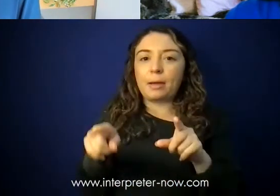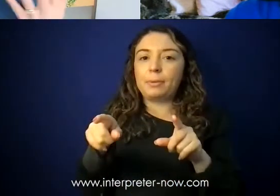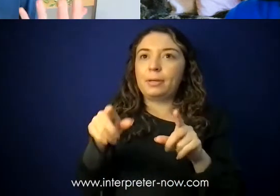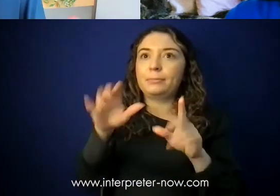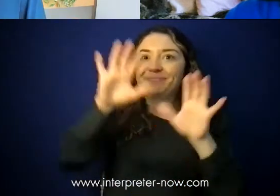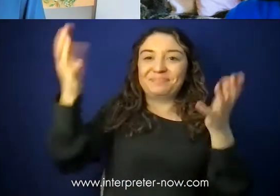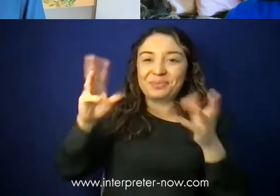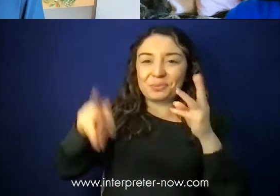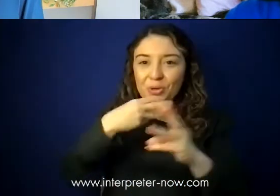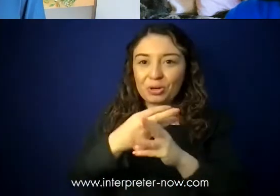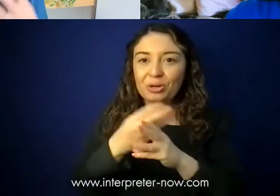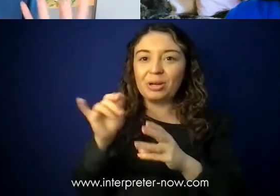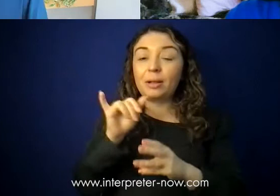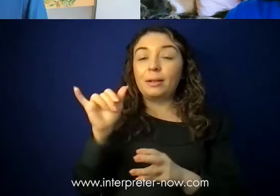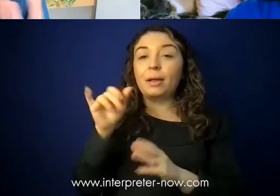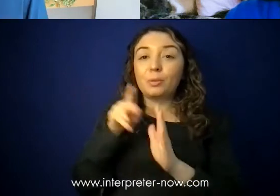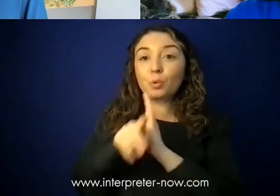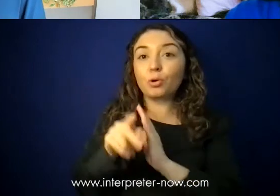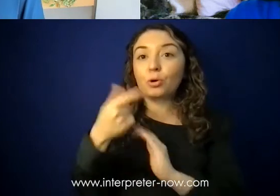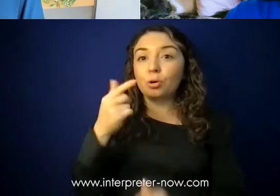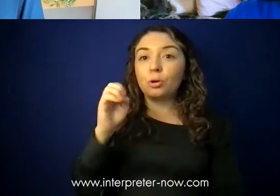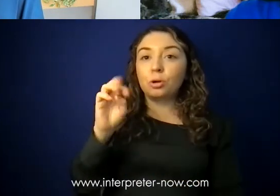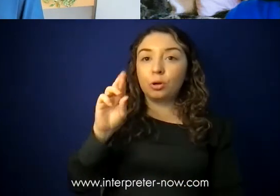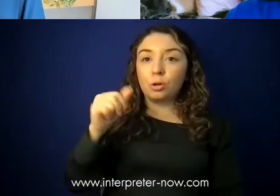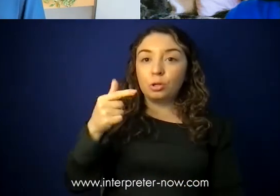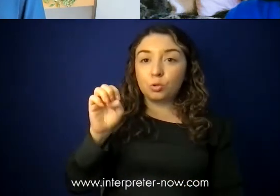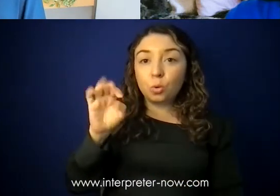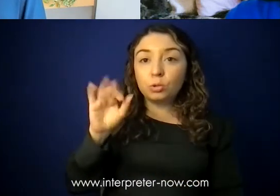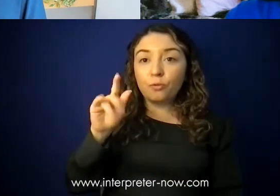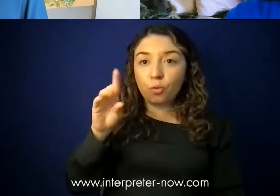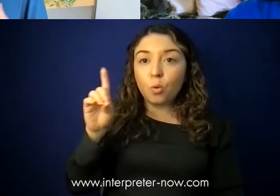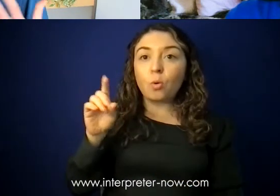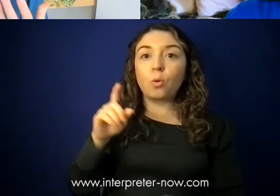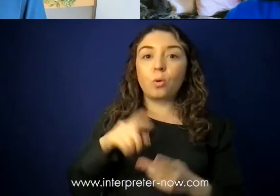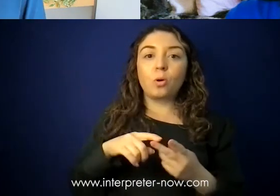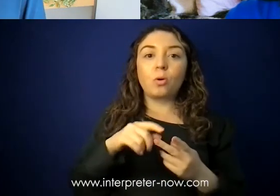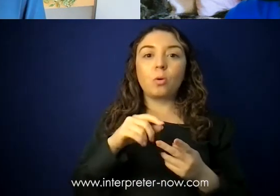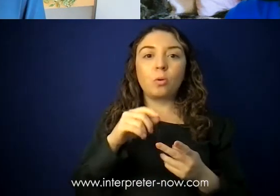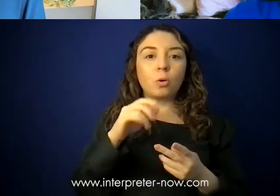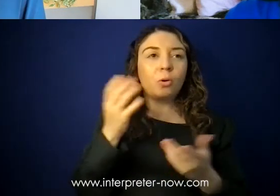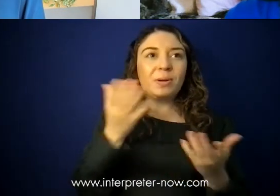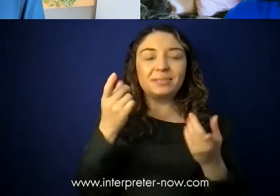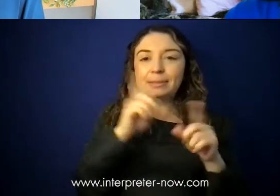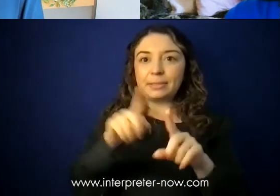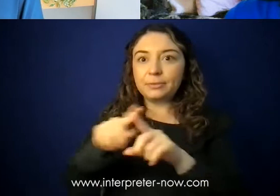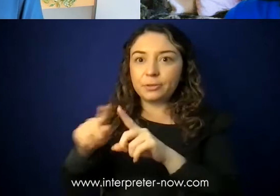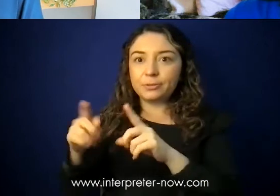Like, the murder of George Floyd, or the anti-Asian hate in the US, and so much right now of the